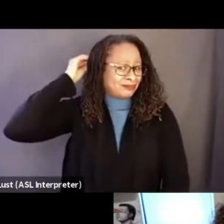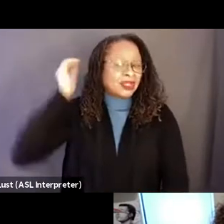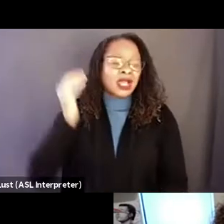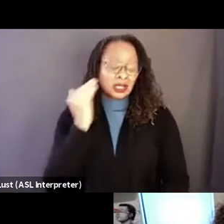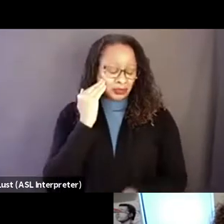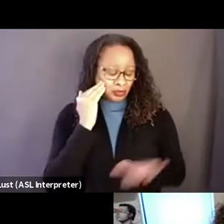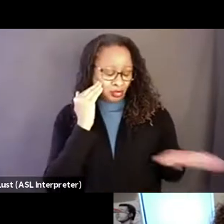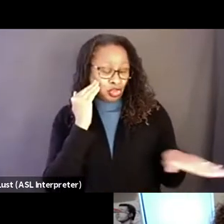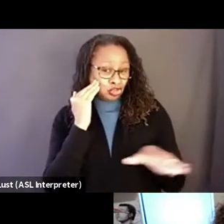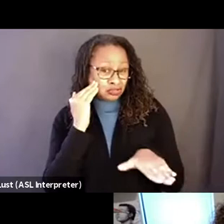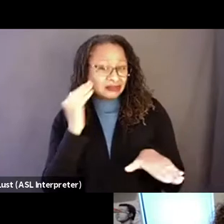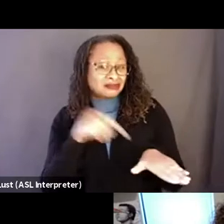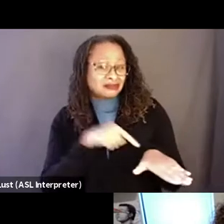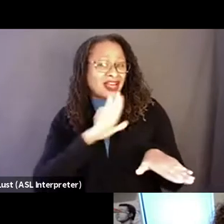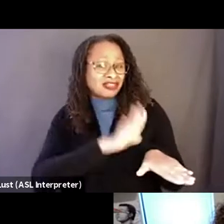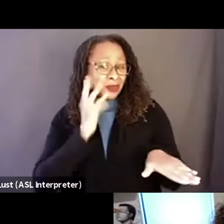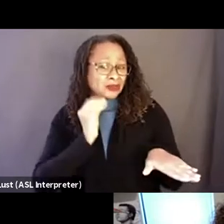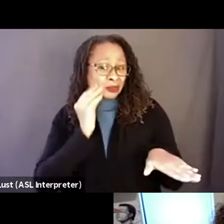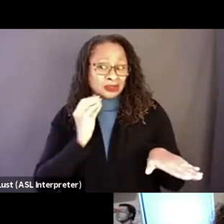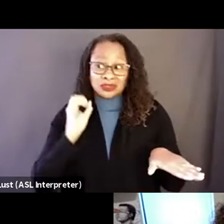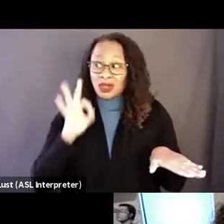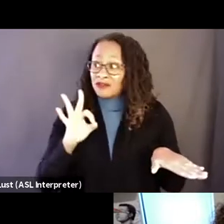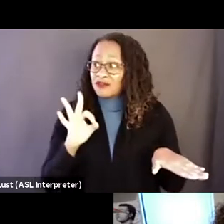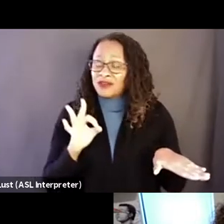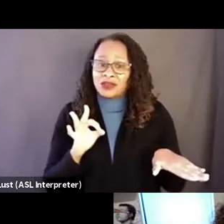and the children's experience of this center,